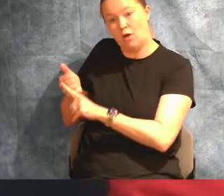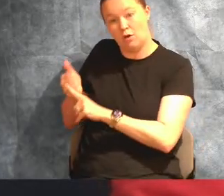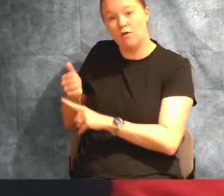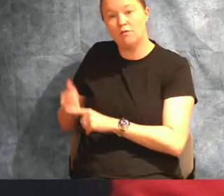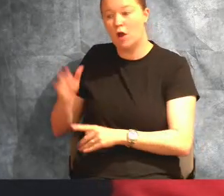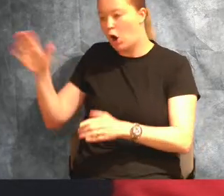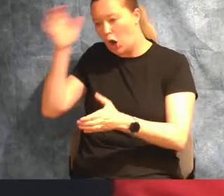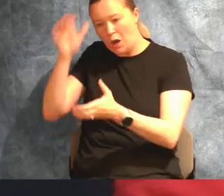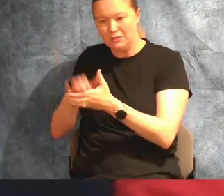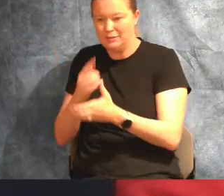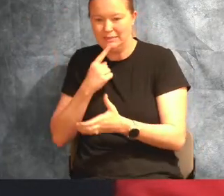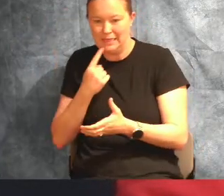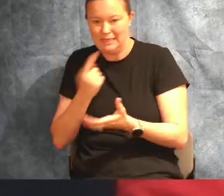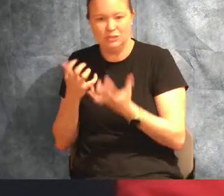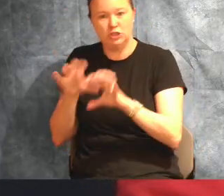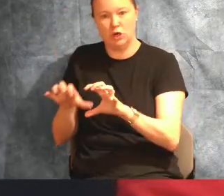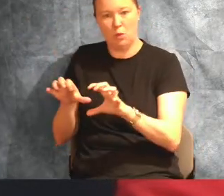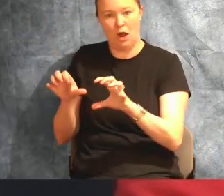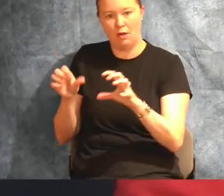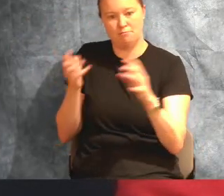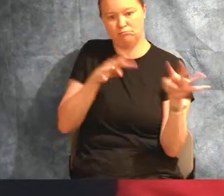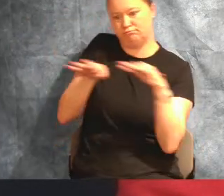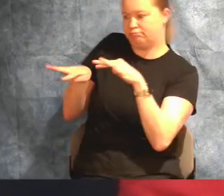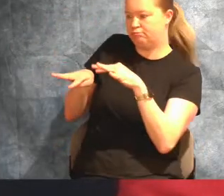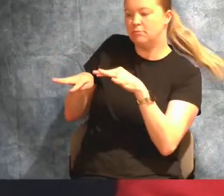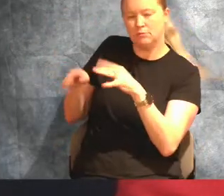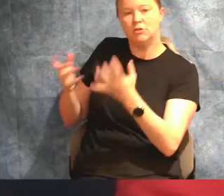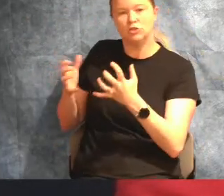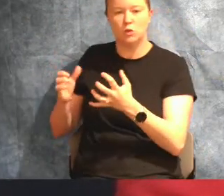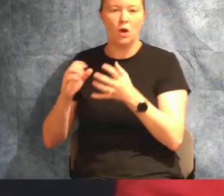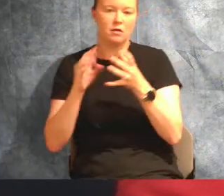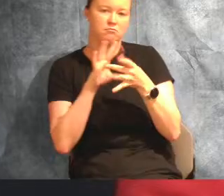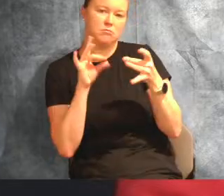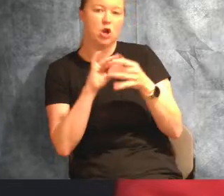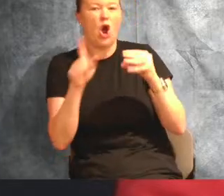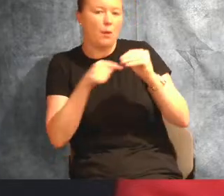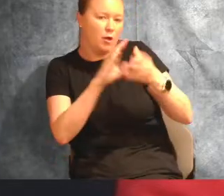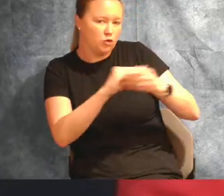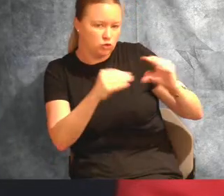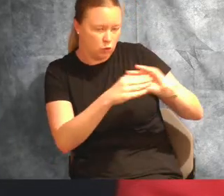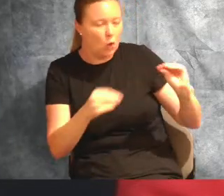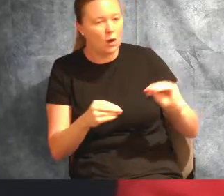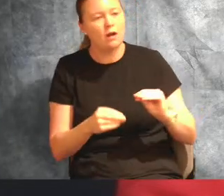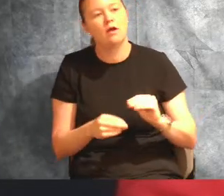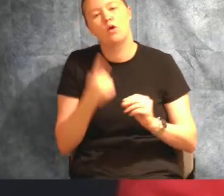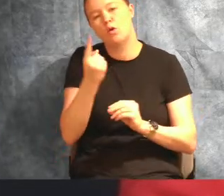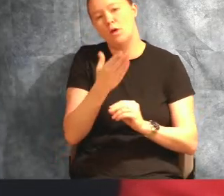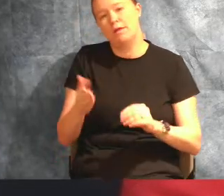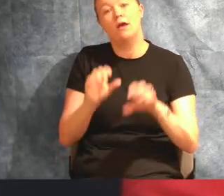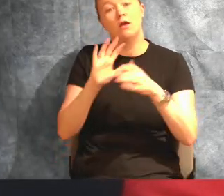never wanted to be the story. She wanted to cover the story. but one thing we can all learn from her